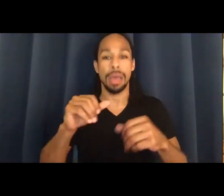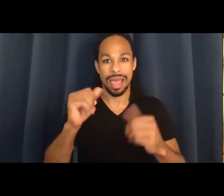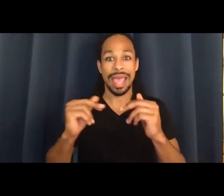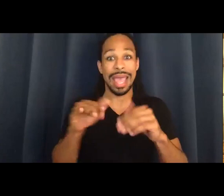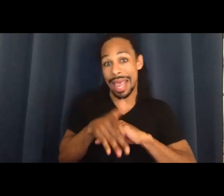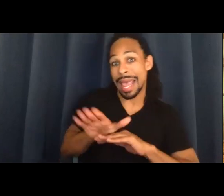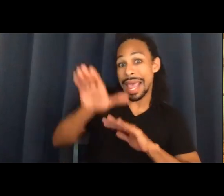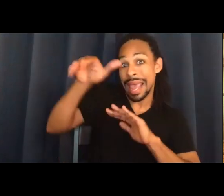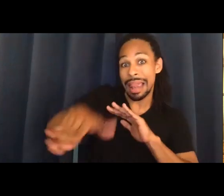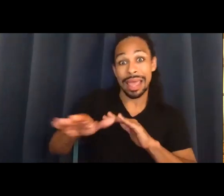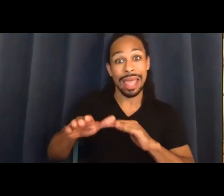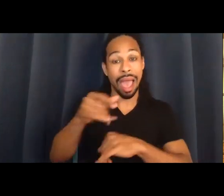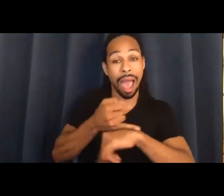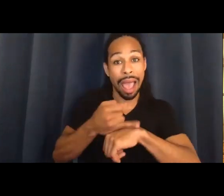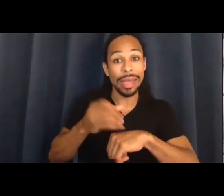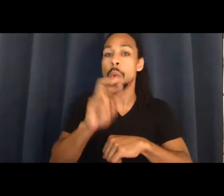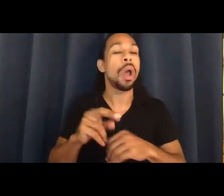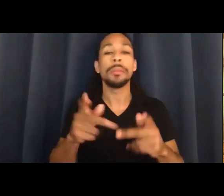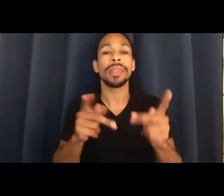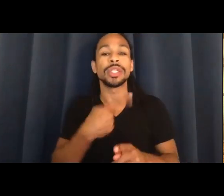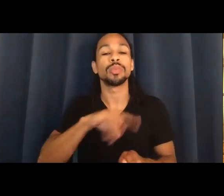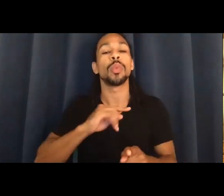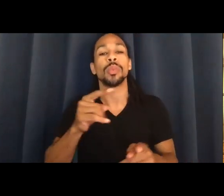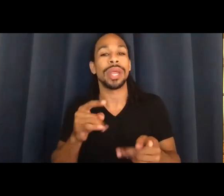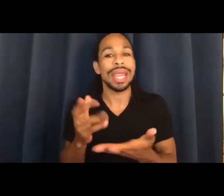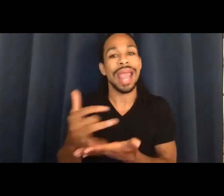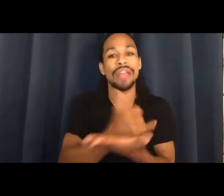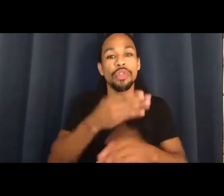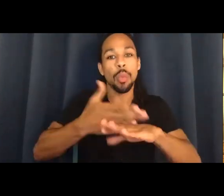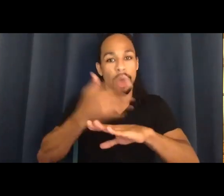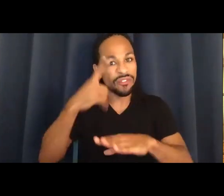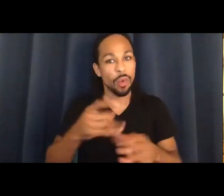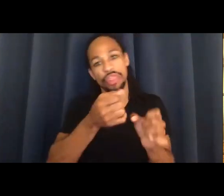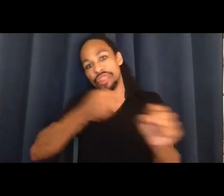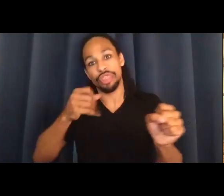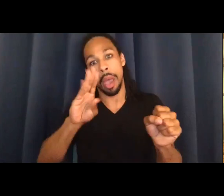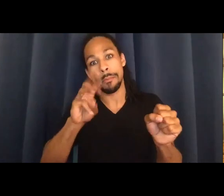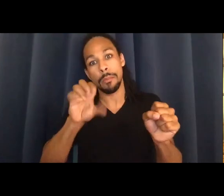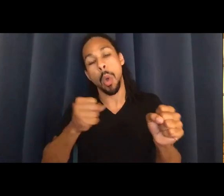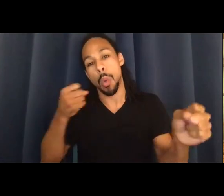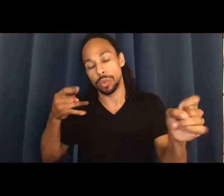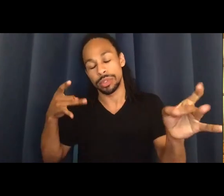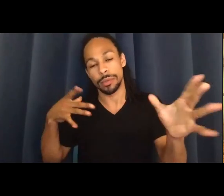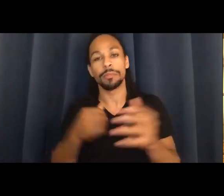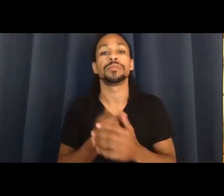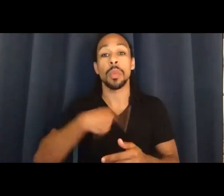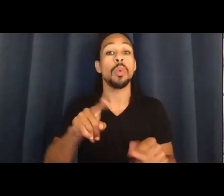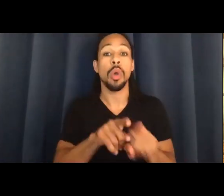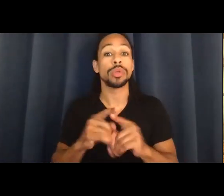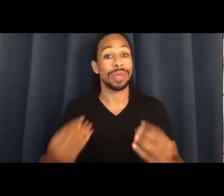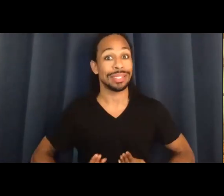the bows. Additionally, as we are gathered digitally and inspired by Adrianne Wong of spiderweb show, in what is currently